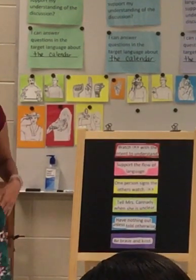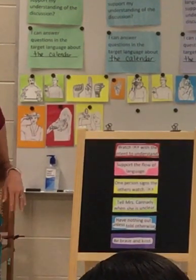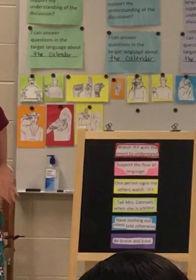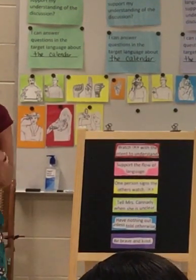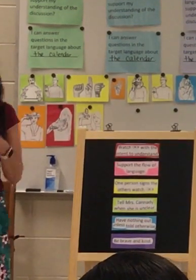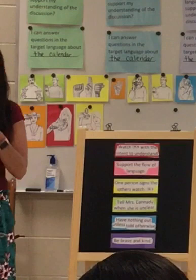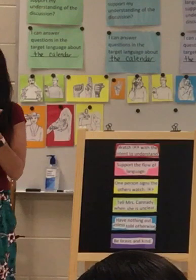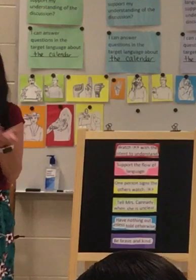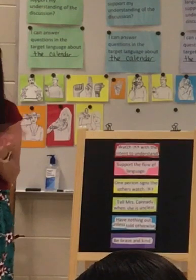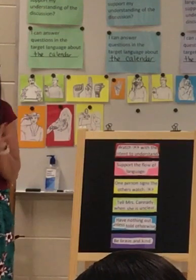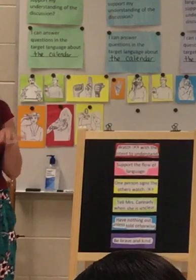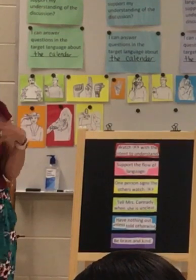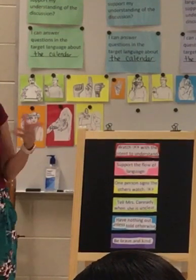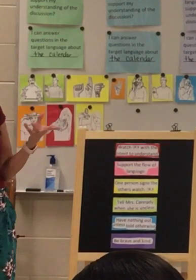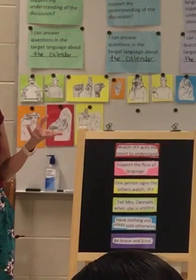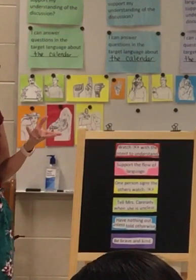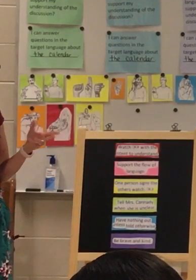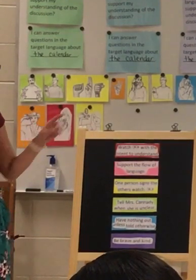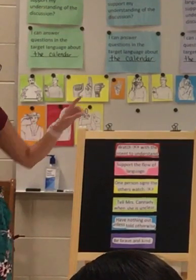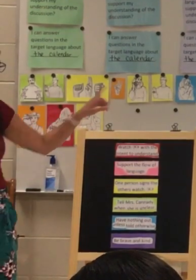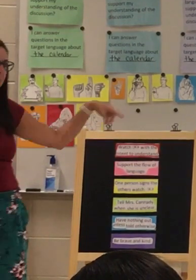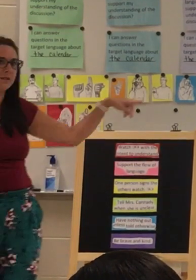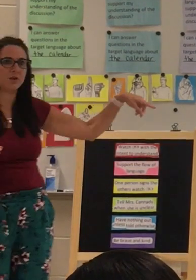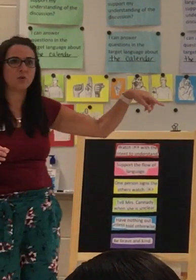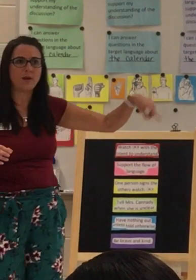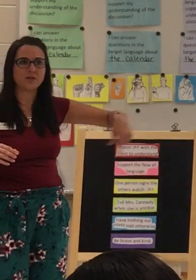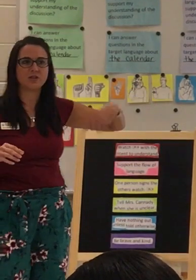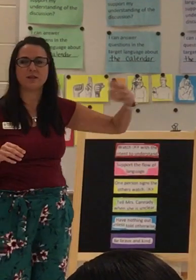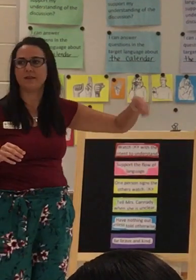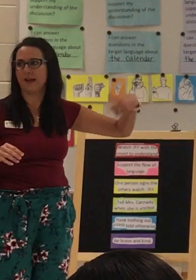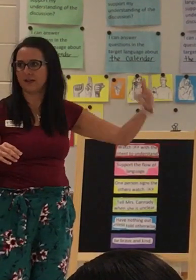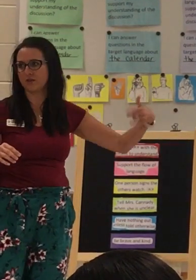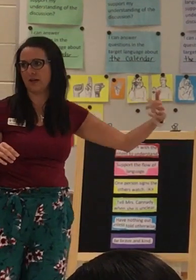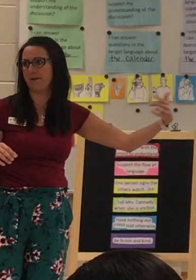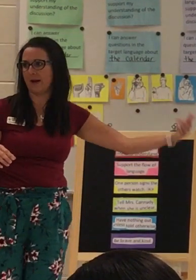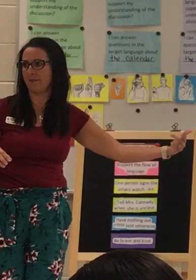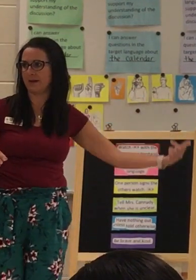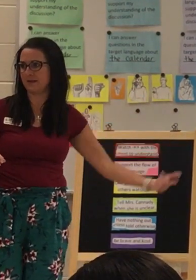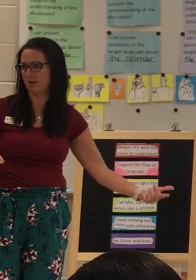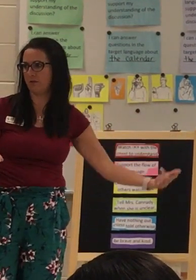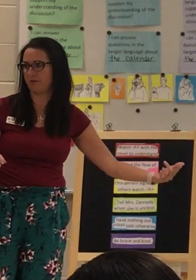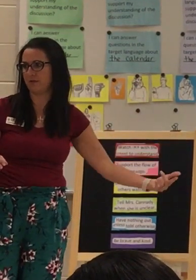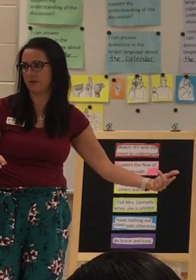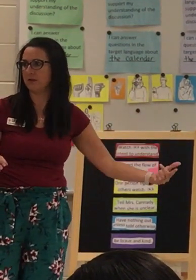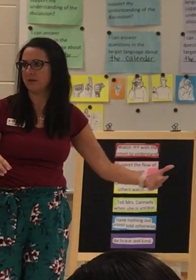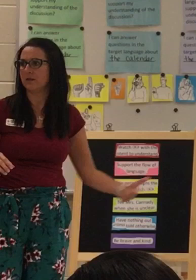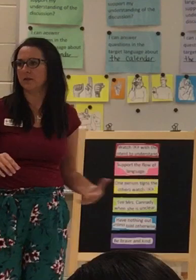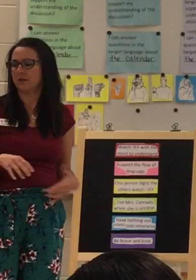but that's a feature of ASL is asking the question and the answer